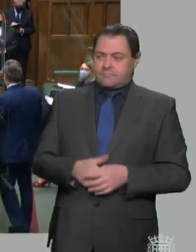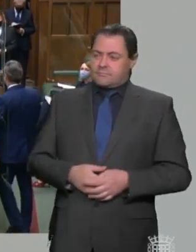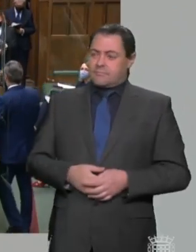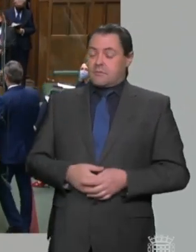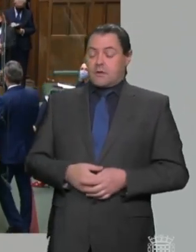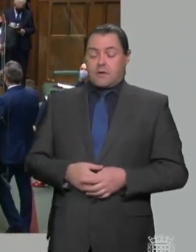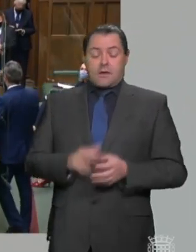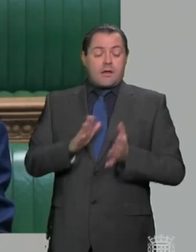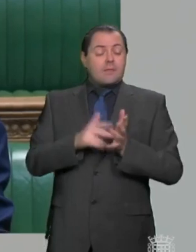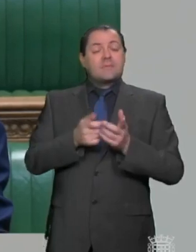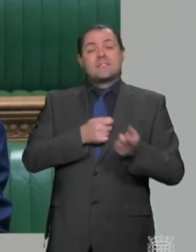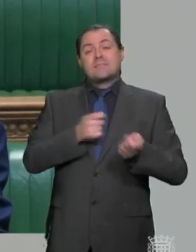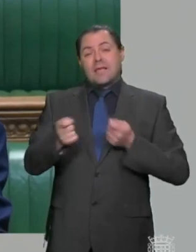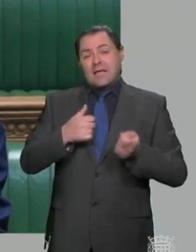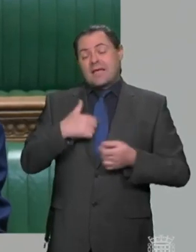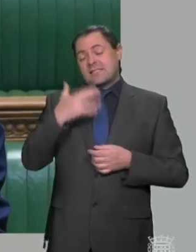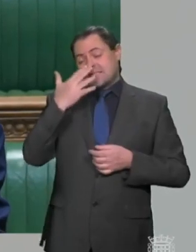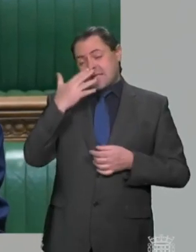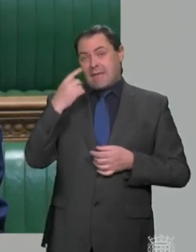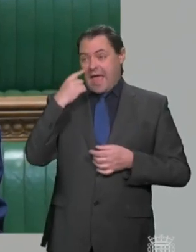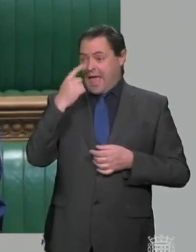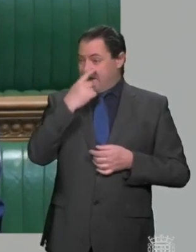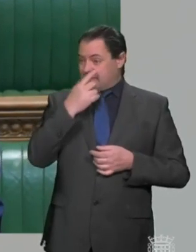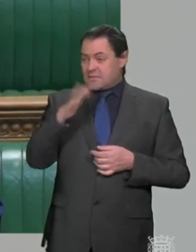I can see that the evidence of his former adviser is really getting to the Prime Minister